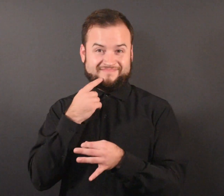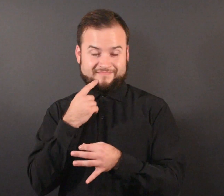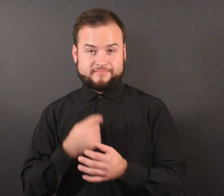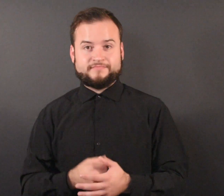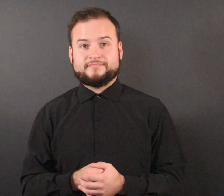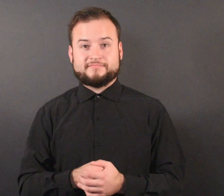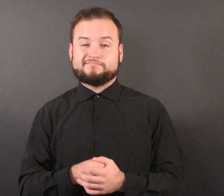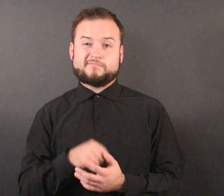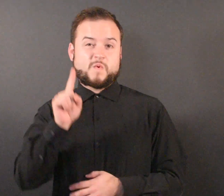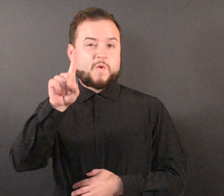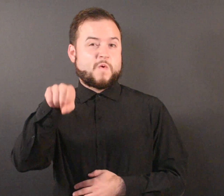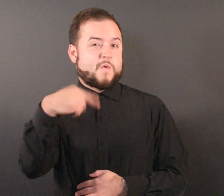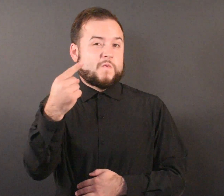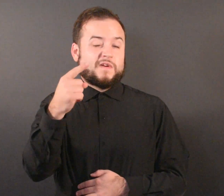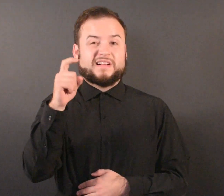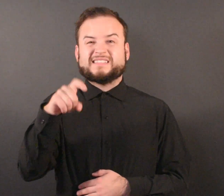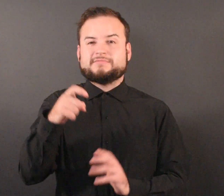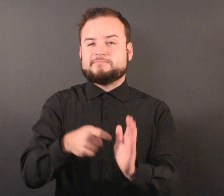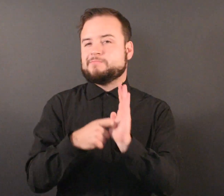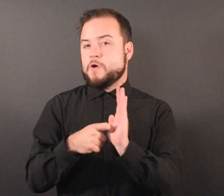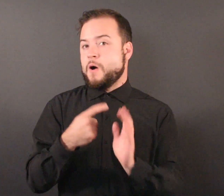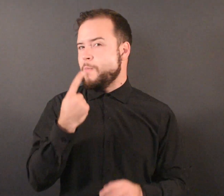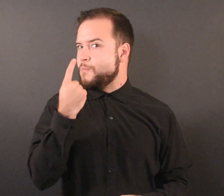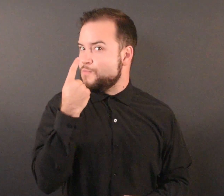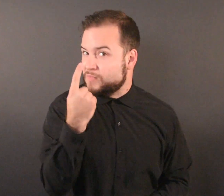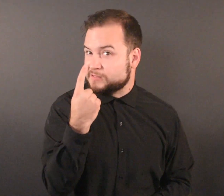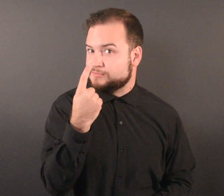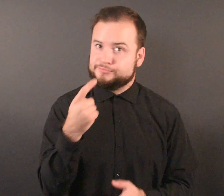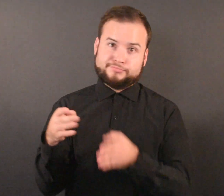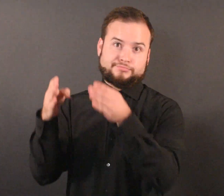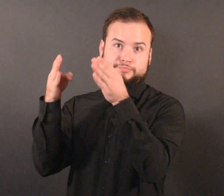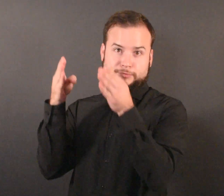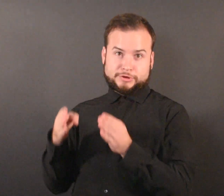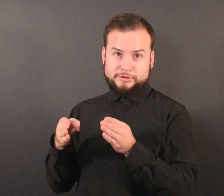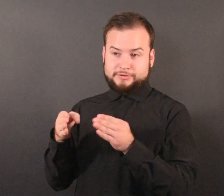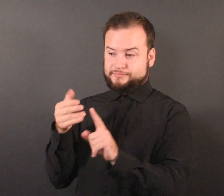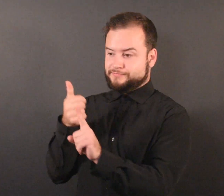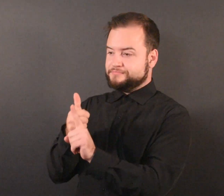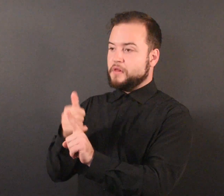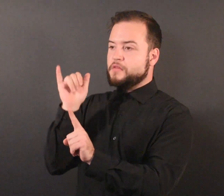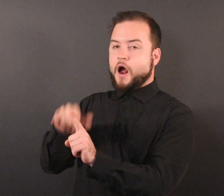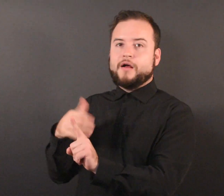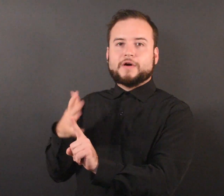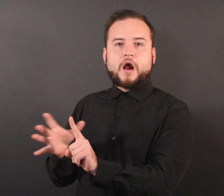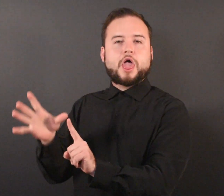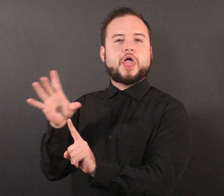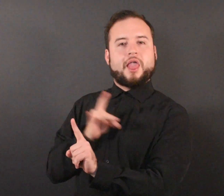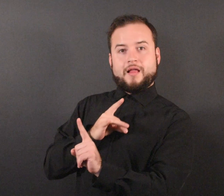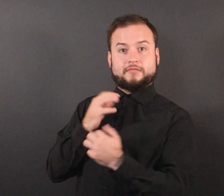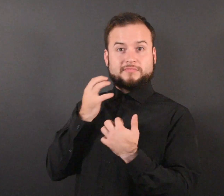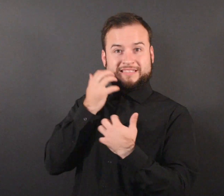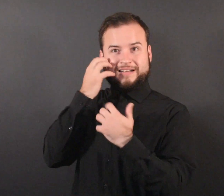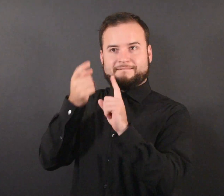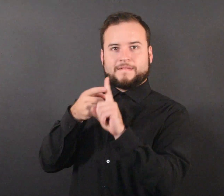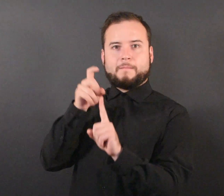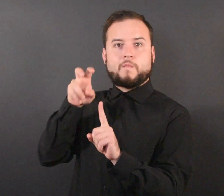measles passing it to someone else in the community who is not vaccinated